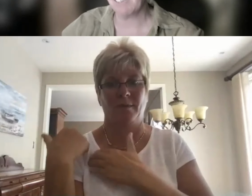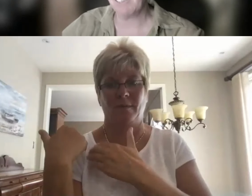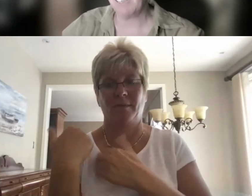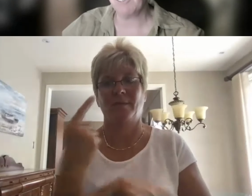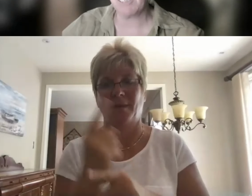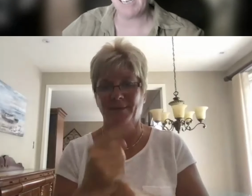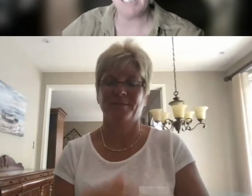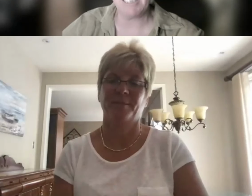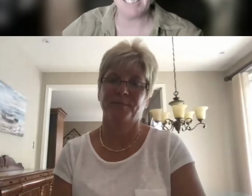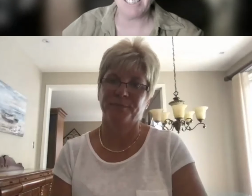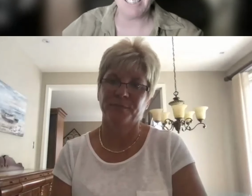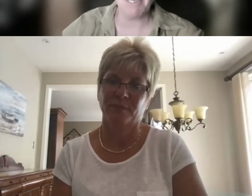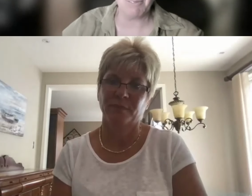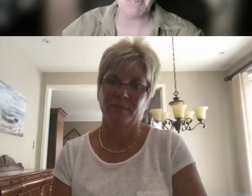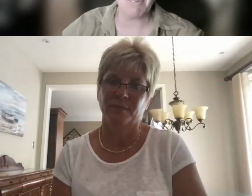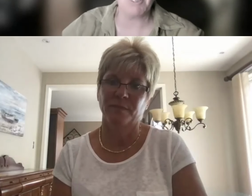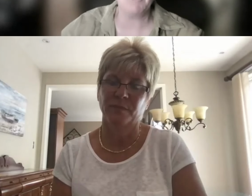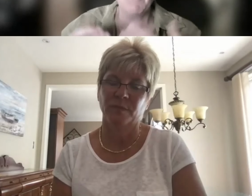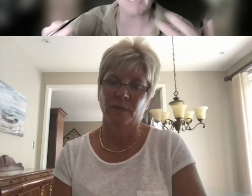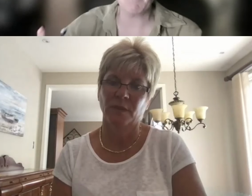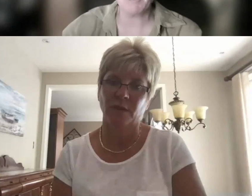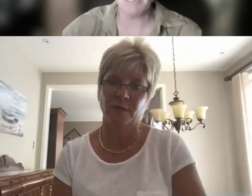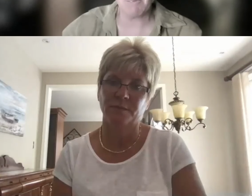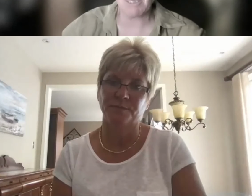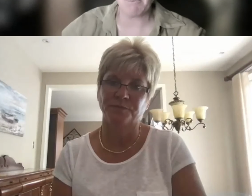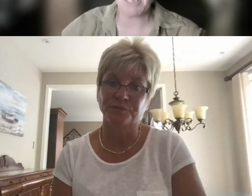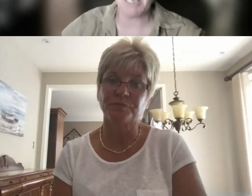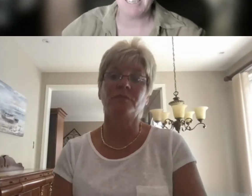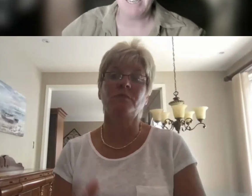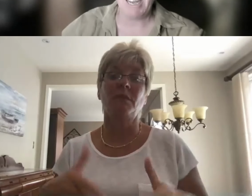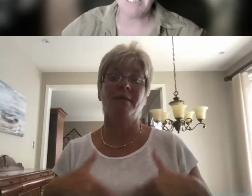understanding or lived experience of disability as